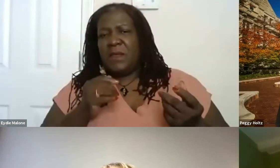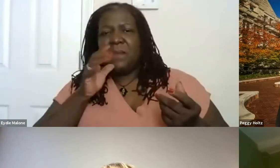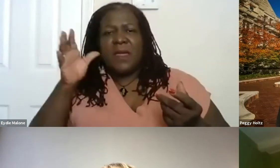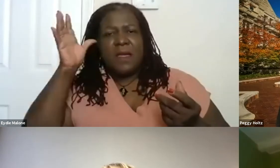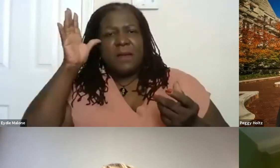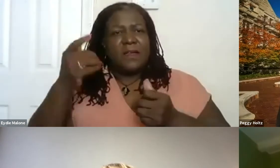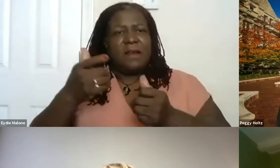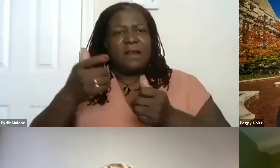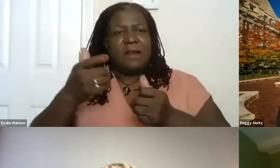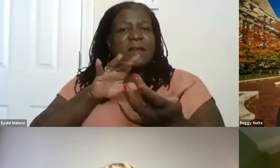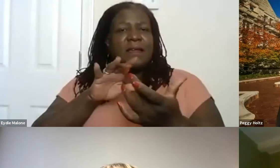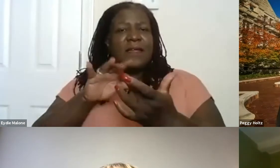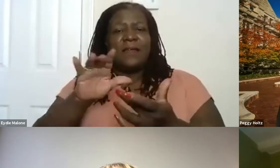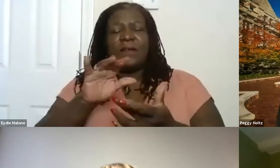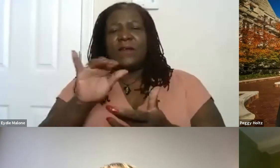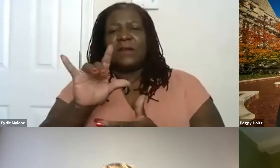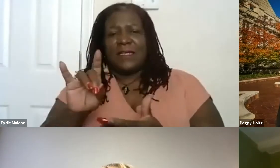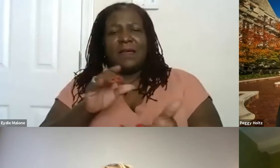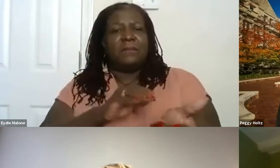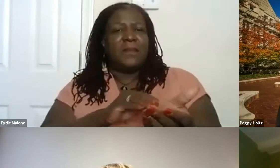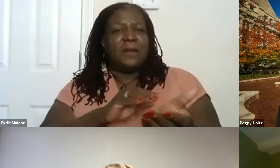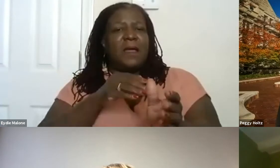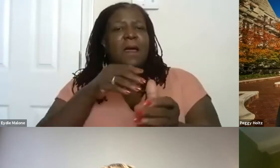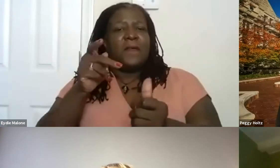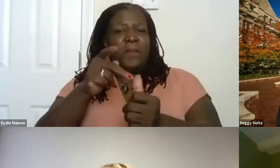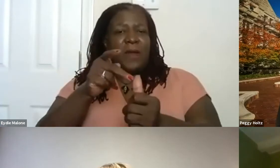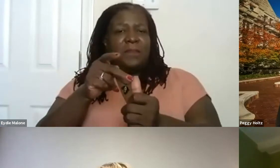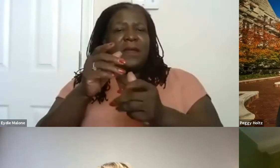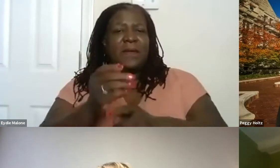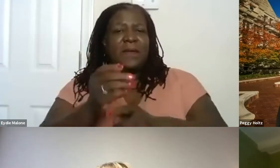contact your child's primary care physician. And have that discussion. Do they have any